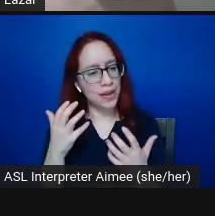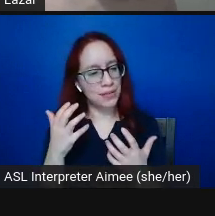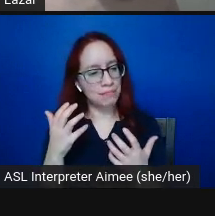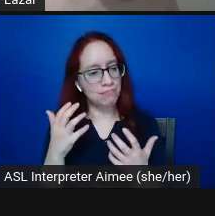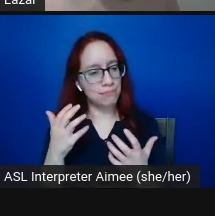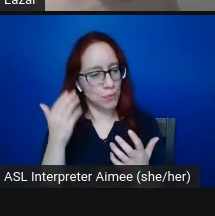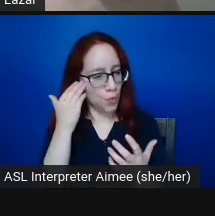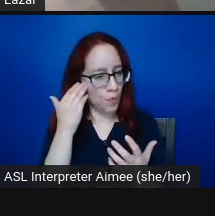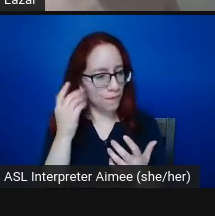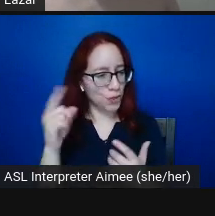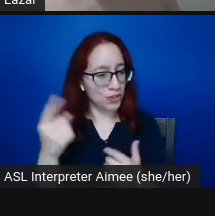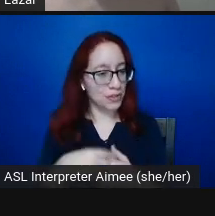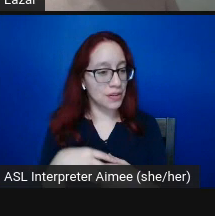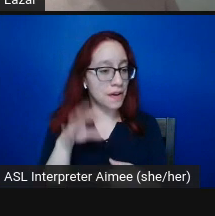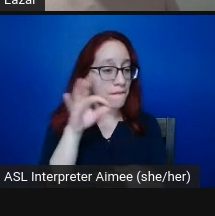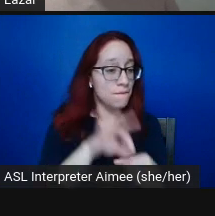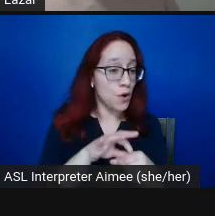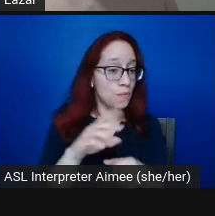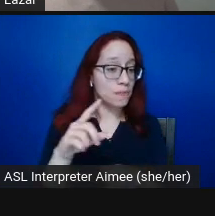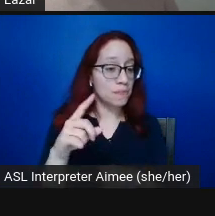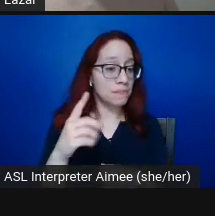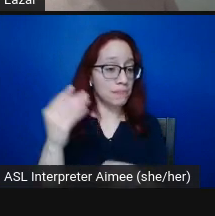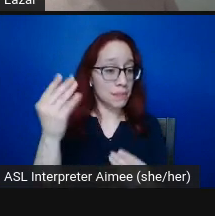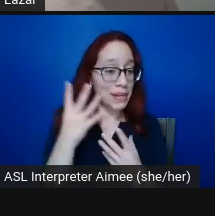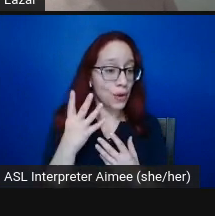Let's vote and please let me know if you have the results.